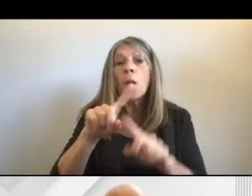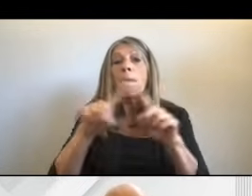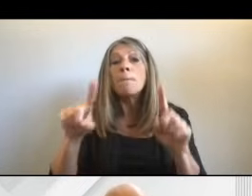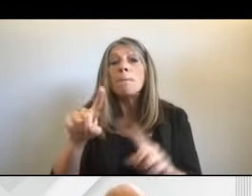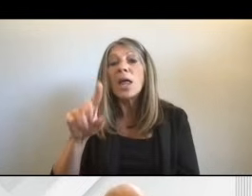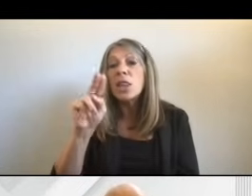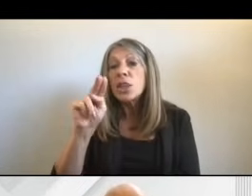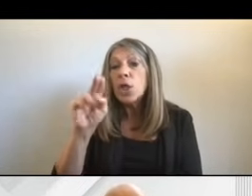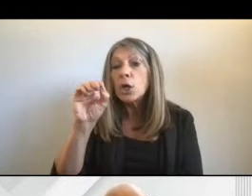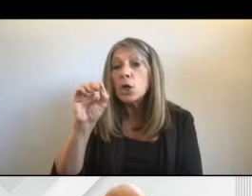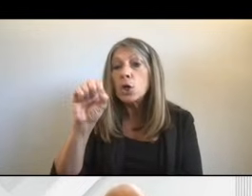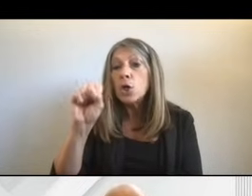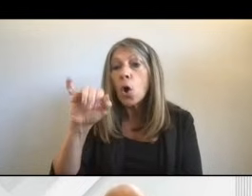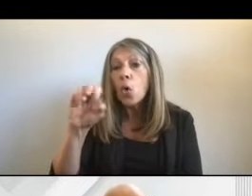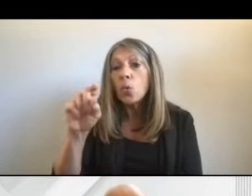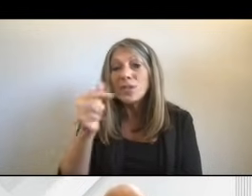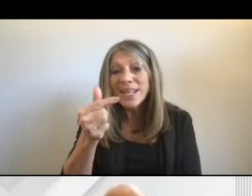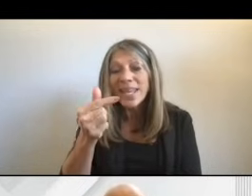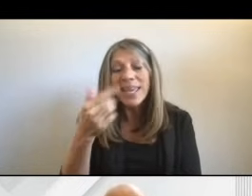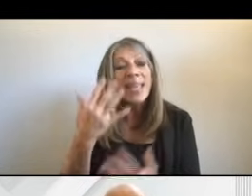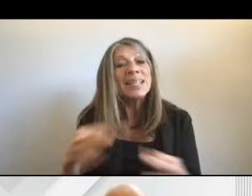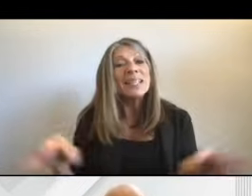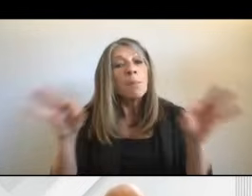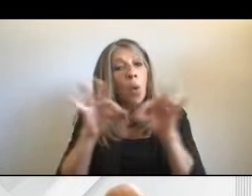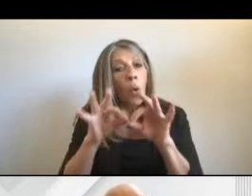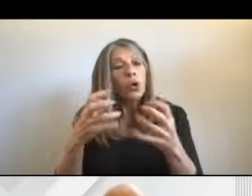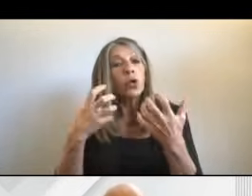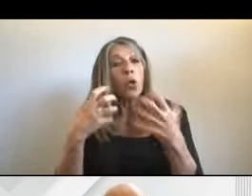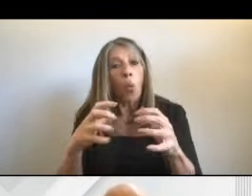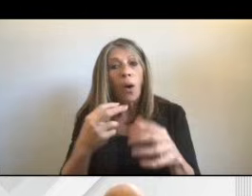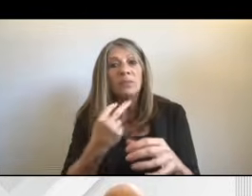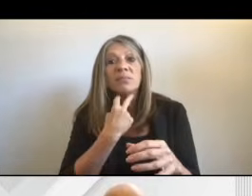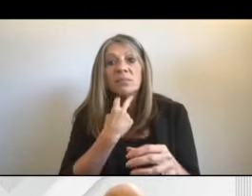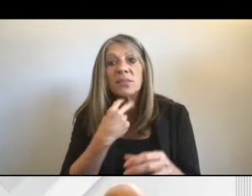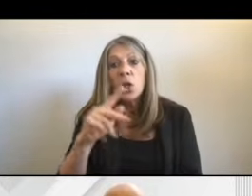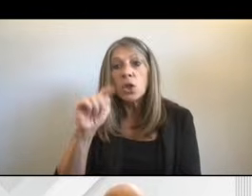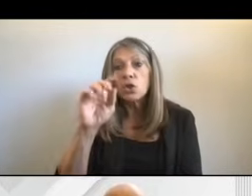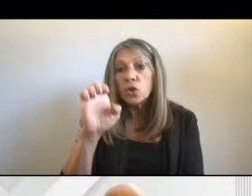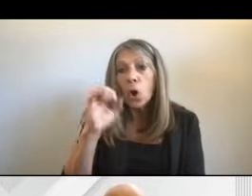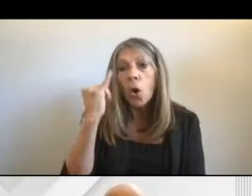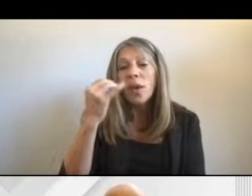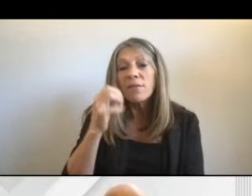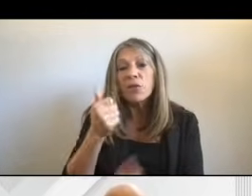as well, because we don't want to trap a person's toes as they're dragging it up this the edge of